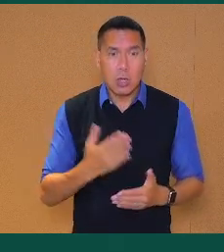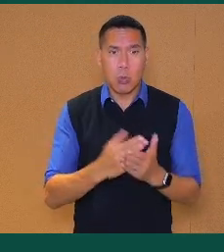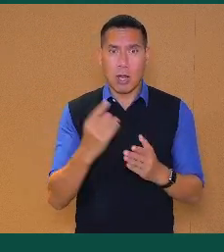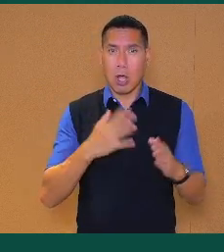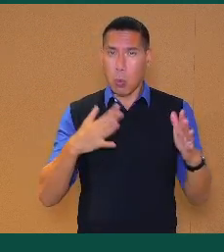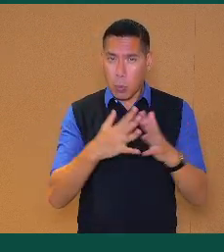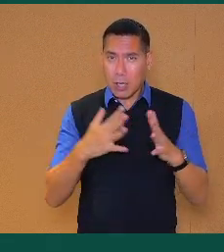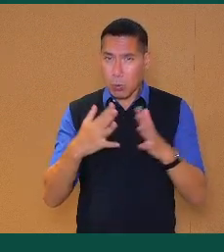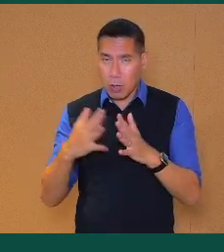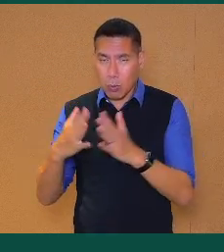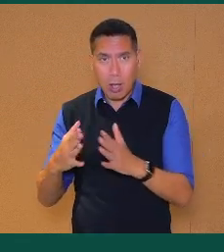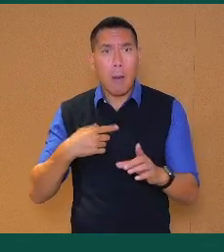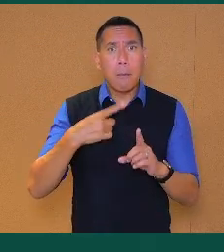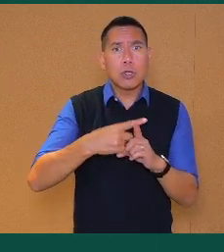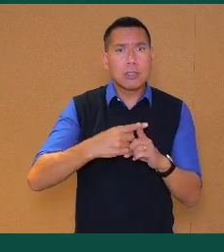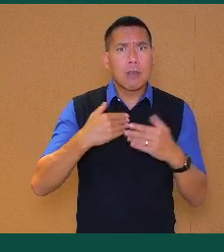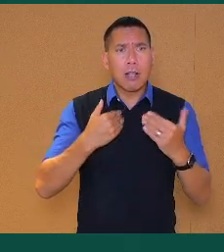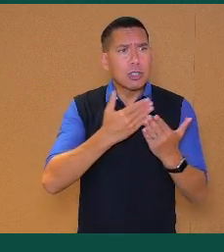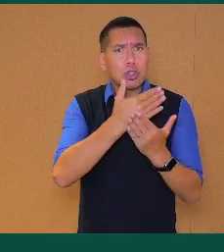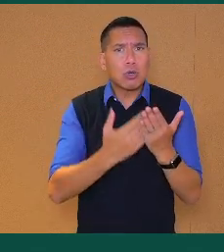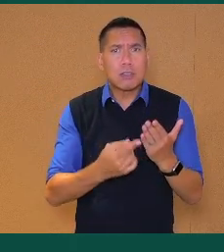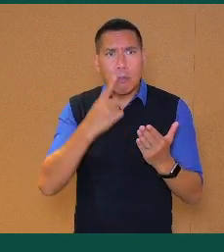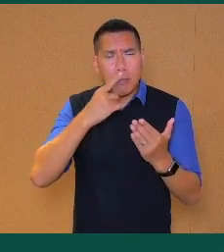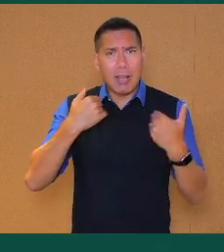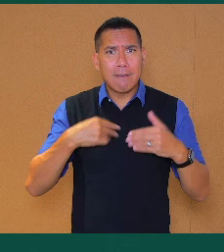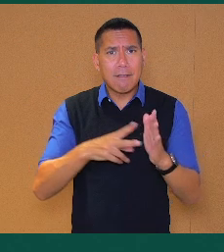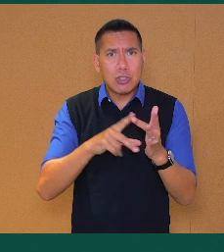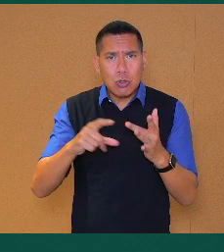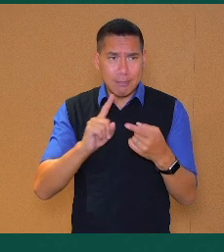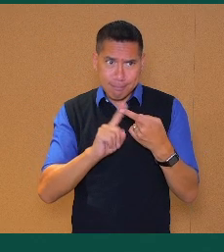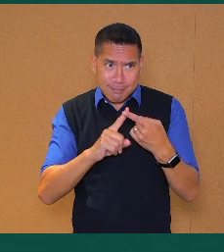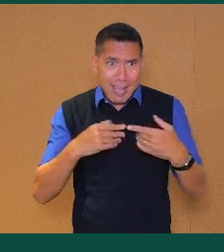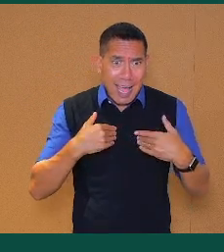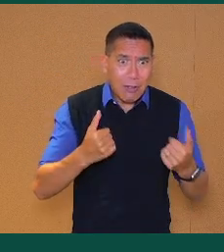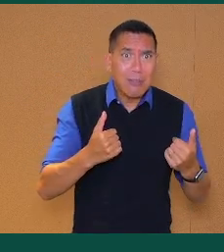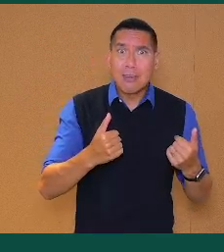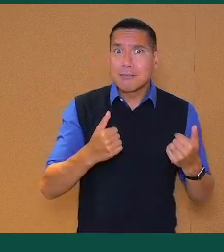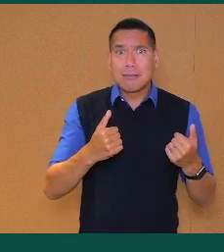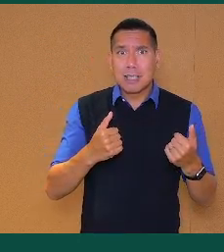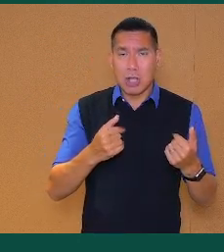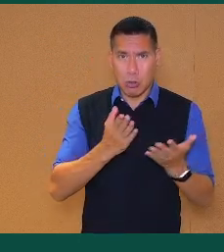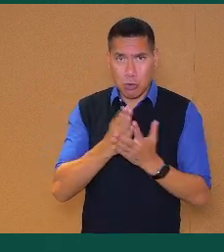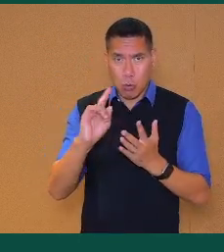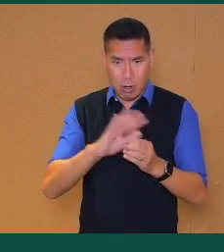emergency. Life and Other Catastrophes. Life and Other Catastrophes spans aspects of health and